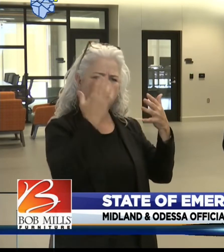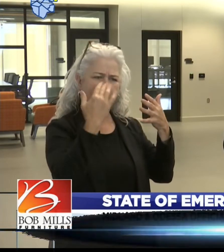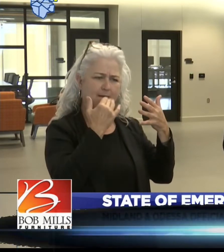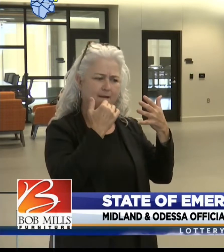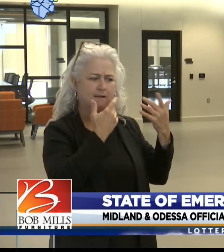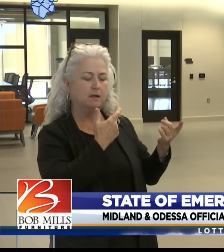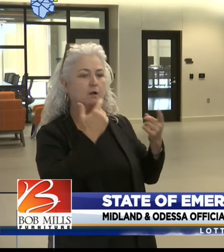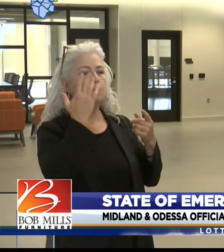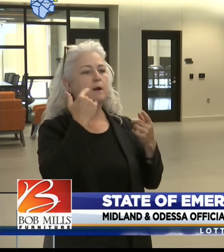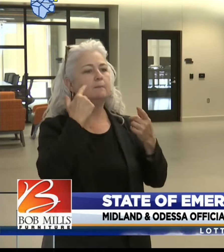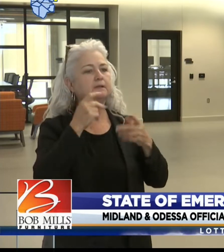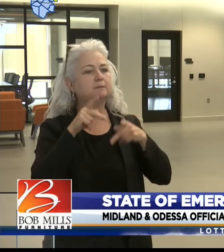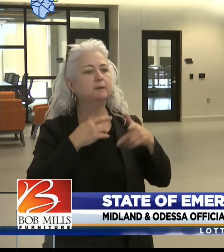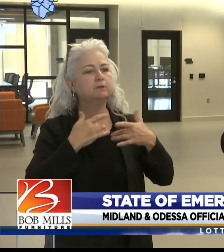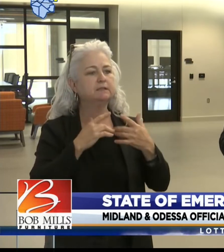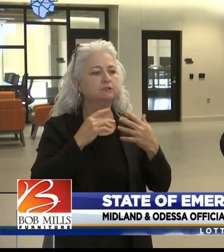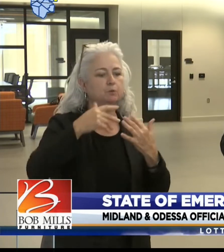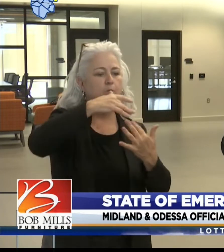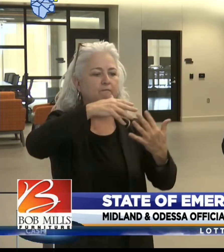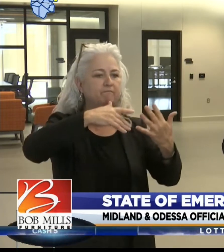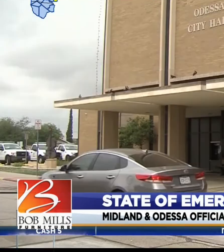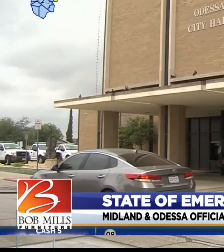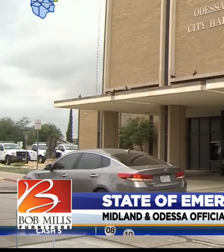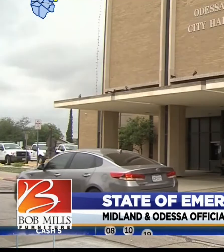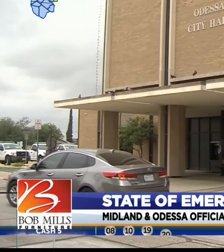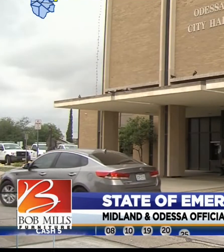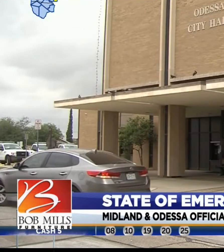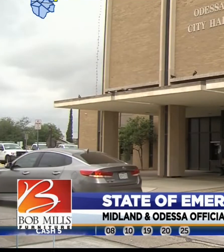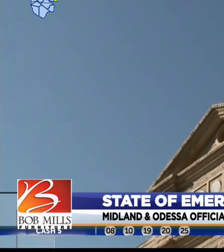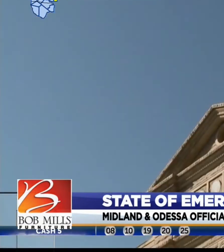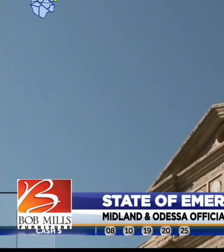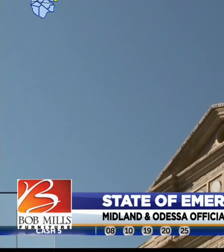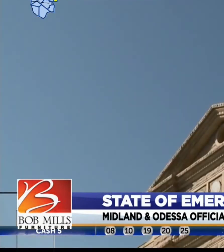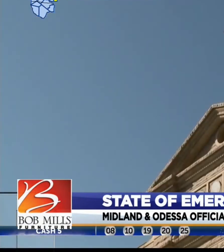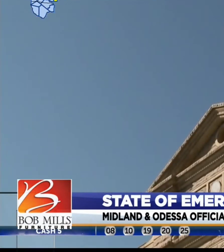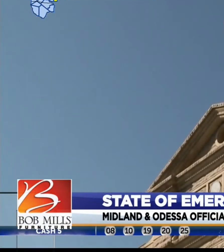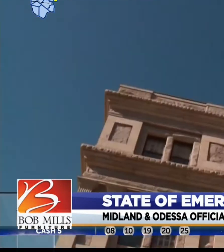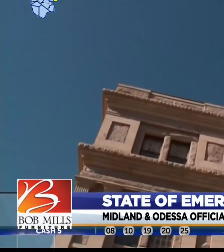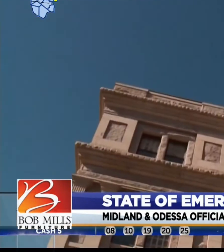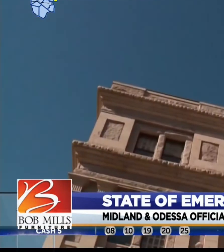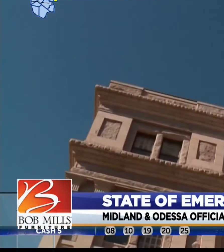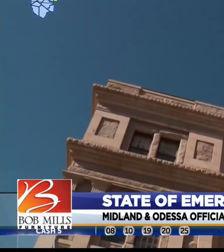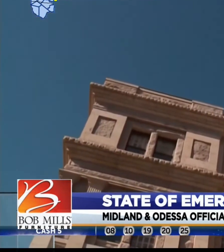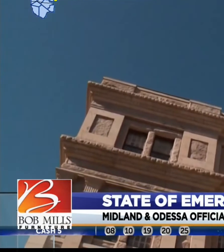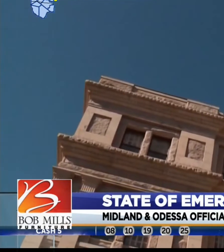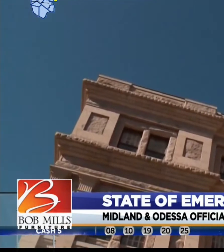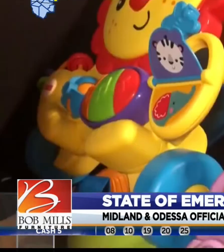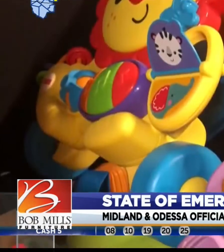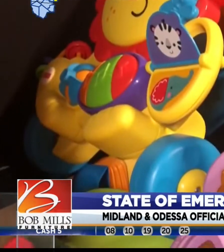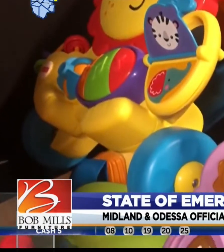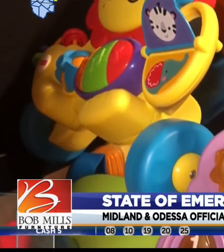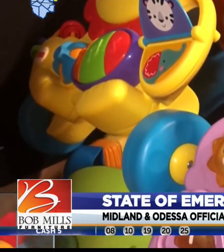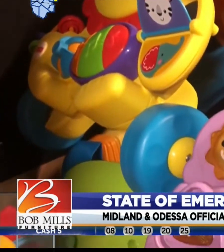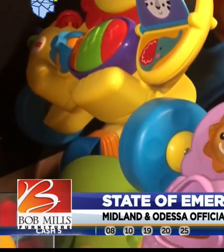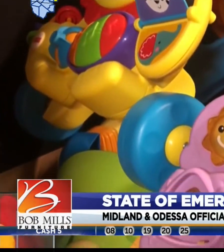INCLUDED IN THIS RULE ARE GOVERNMENT OFFICES...LICENSED DAY CARE FACILITIES...OFFICE SPACES....HOTELS...